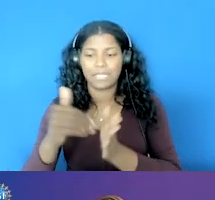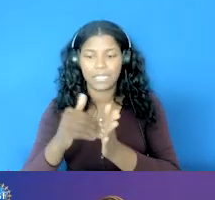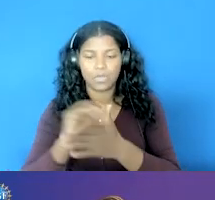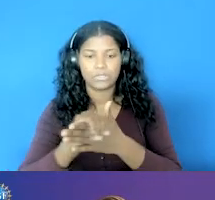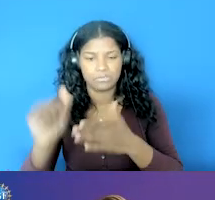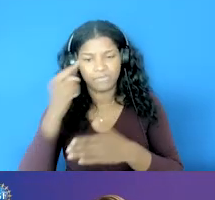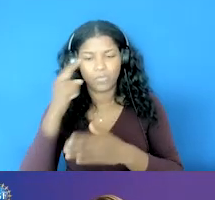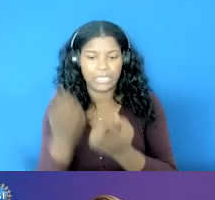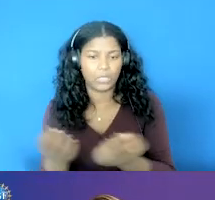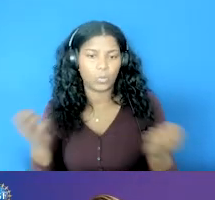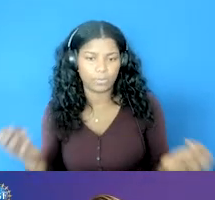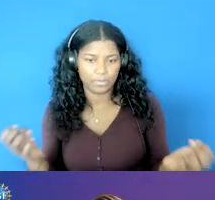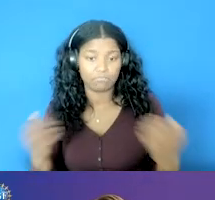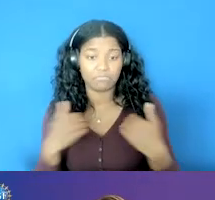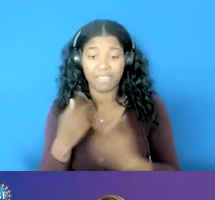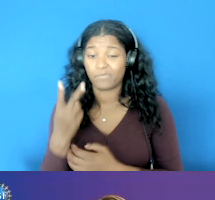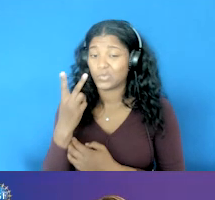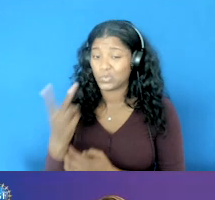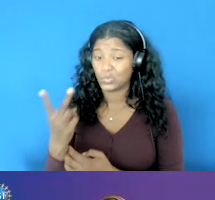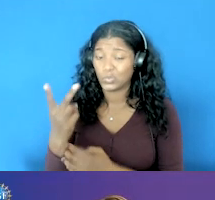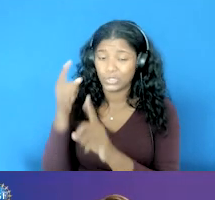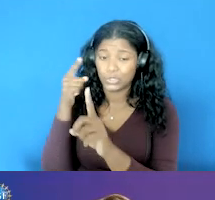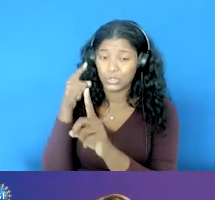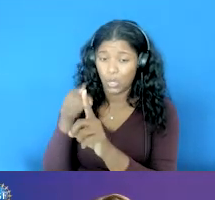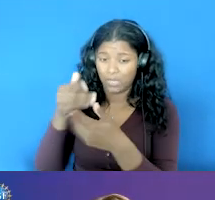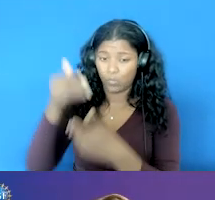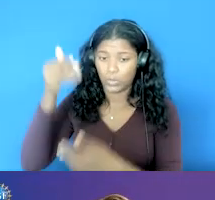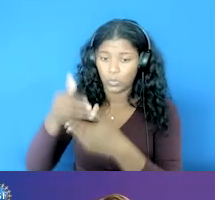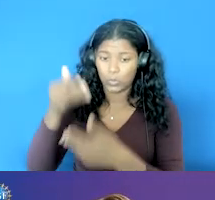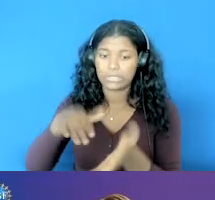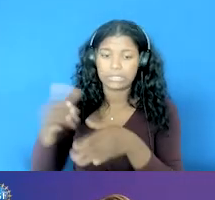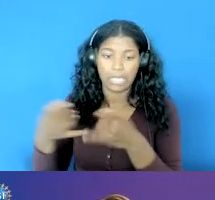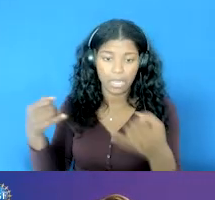and there are two upcoming target windows. December and June.